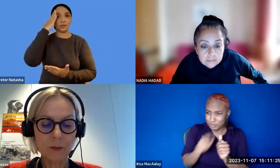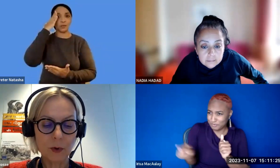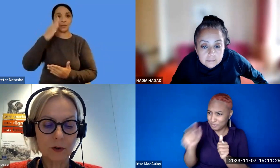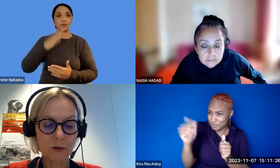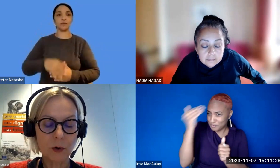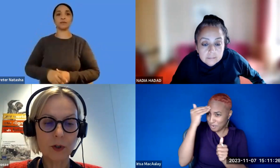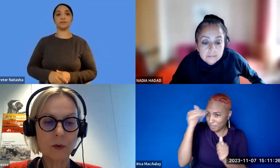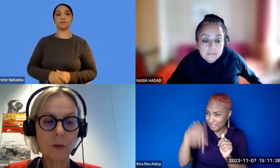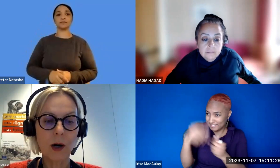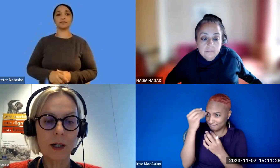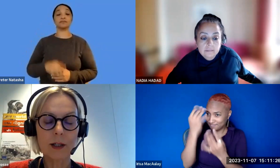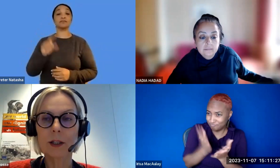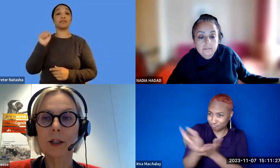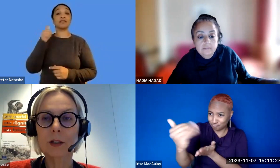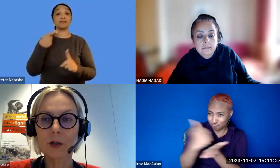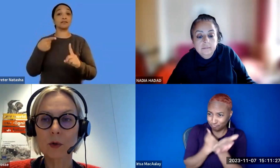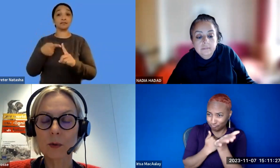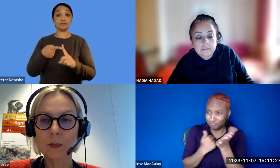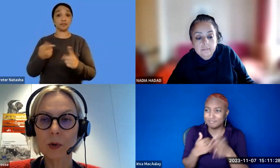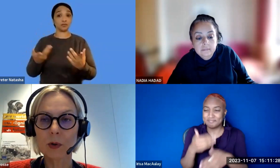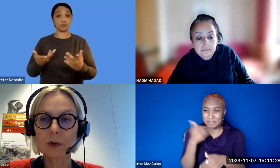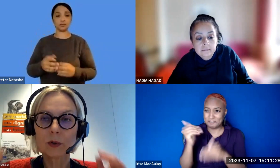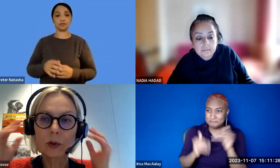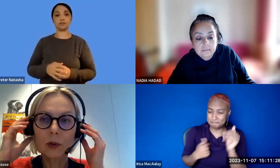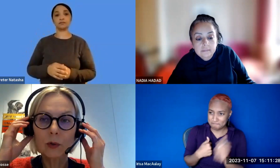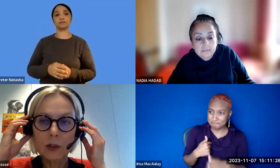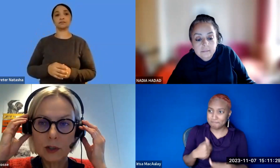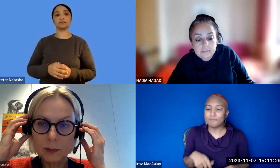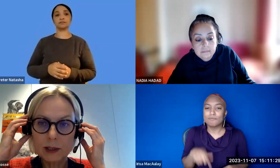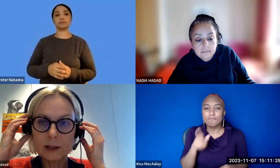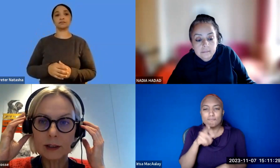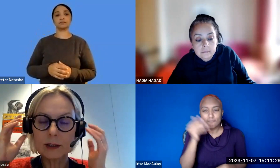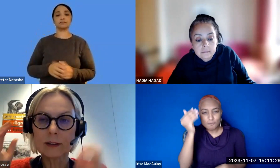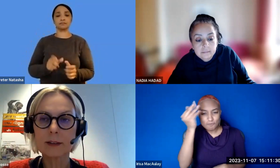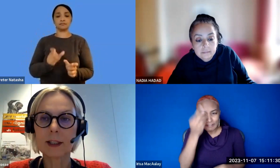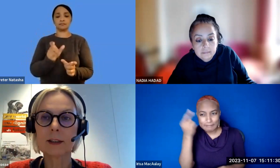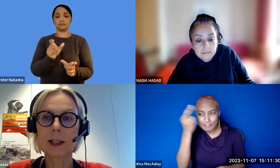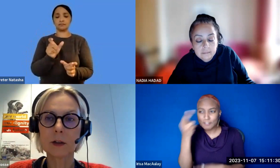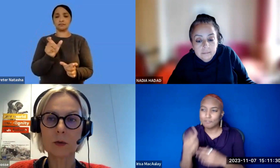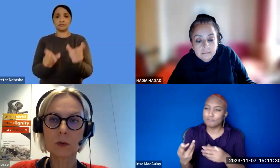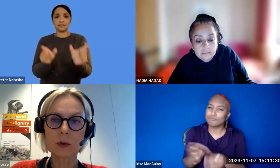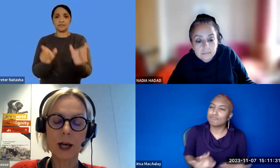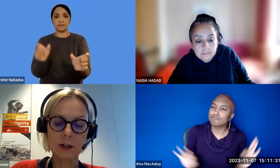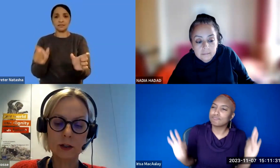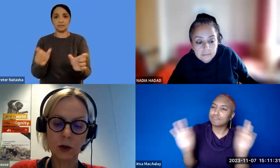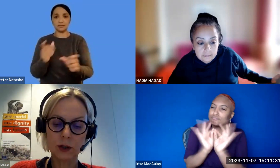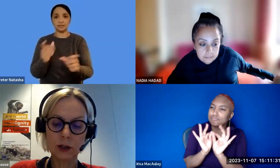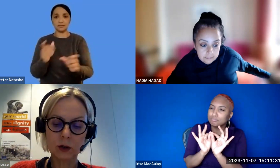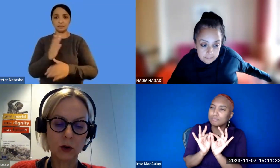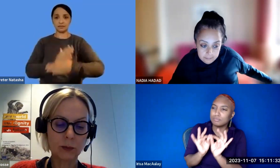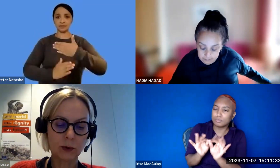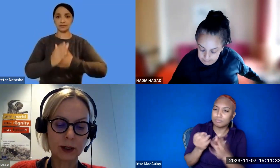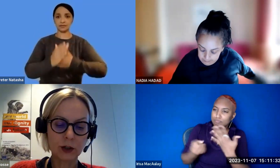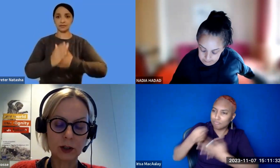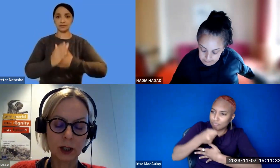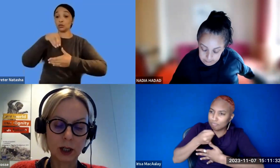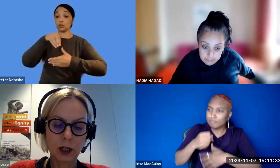My first point was why it's so important to include disabilities in EU external cooperation.